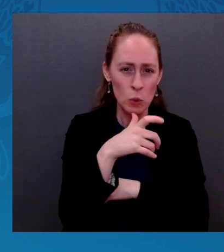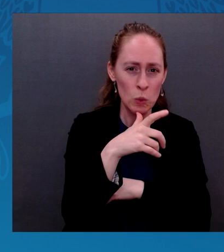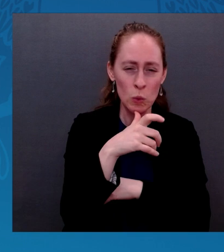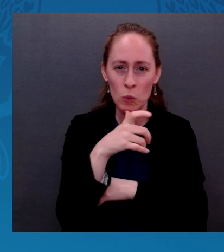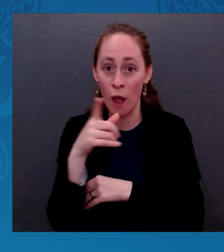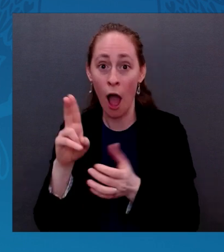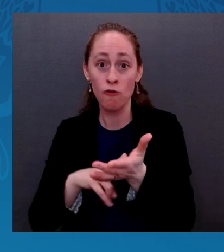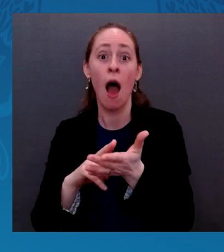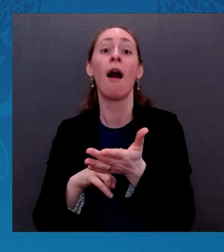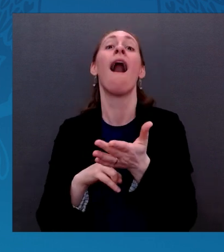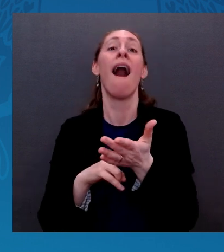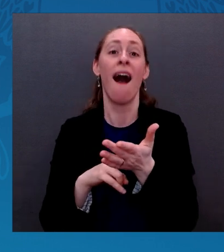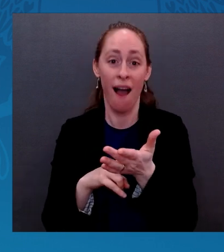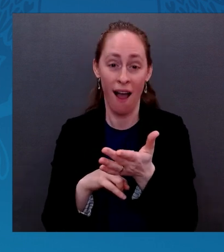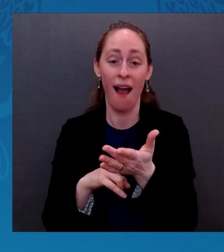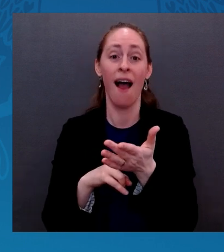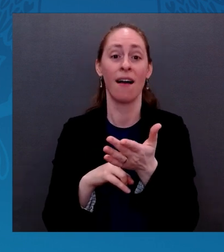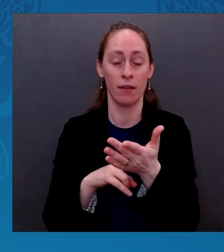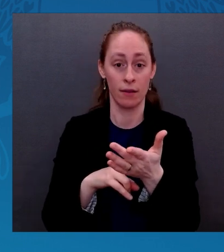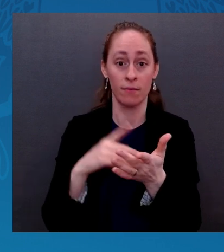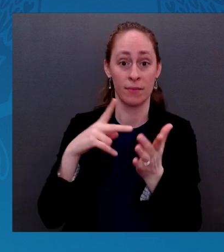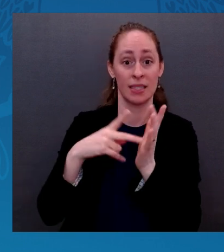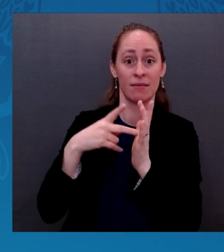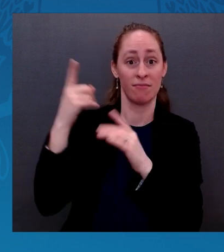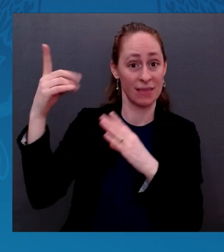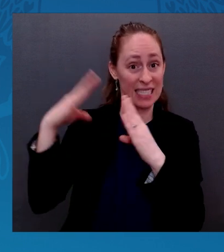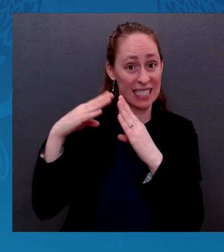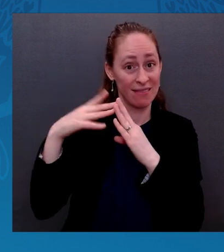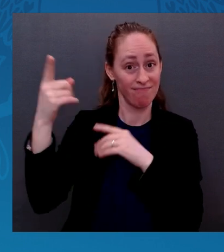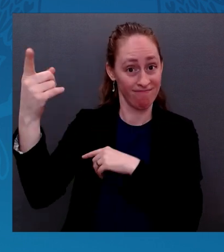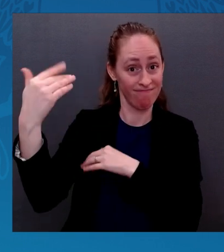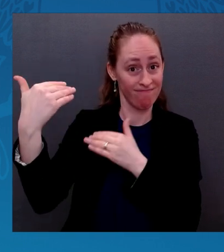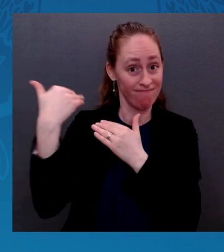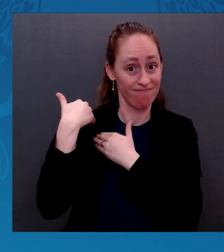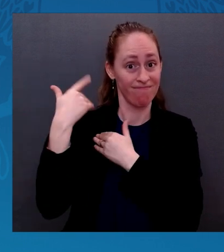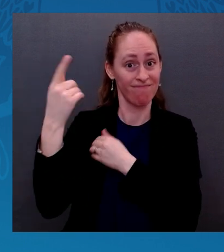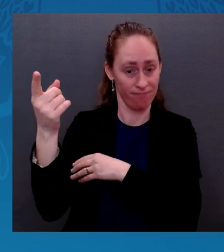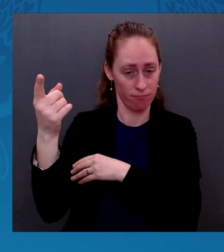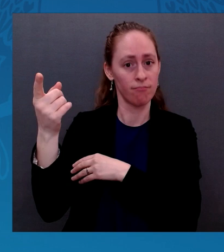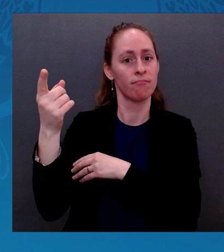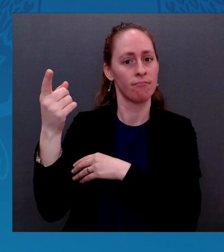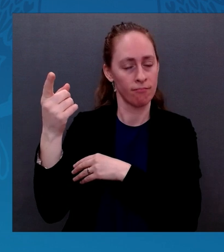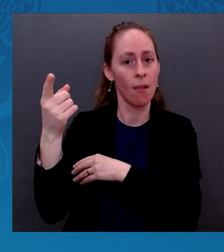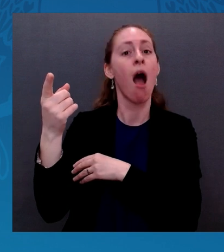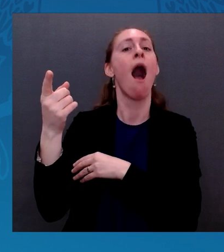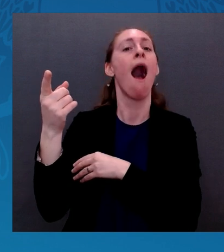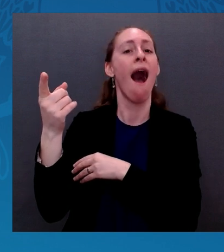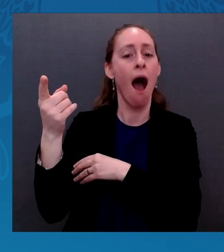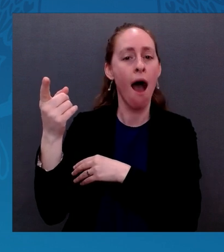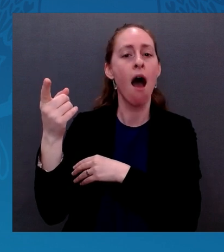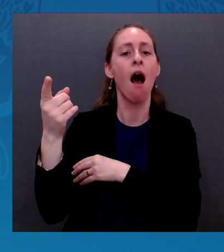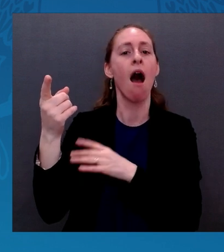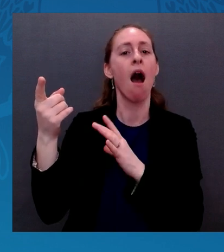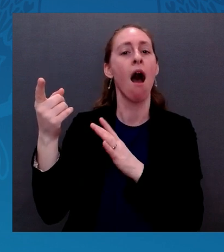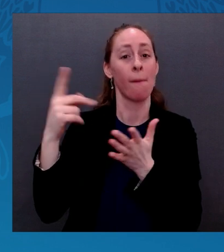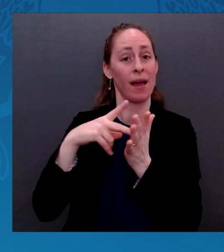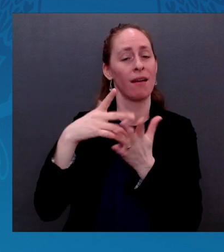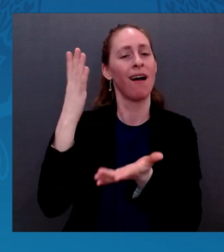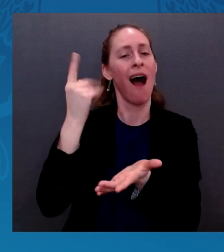It gave accountability to the project being done in that it was going to be done correctly. So I'm very grateful for that. Administrator Regan: